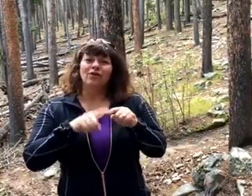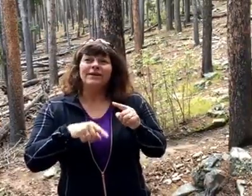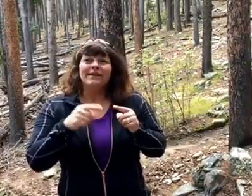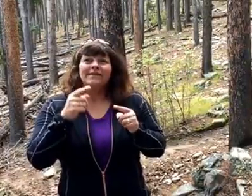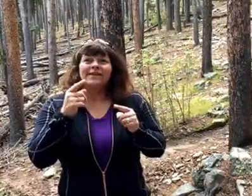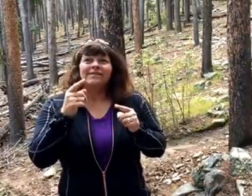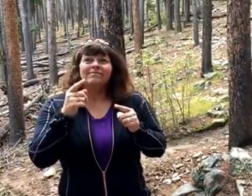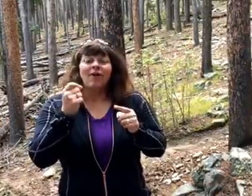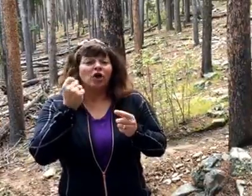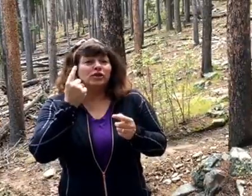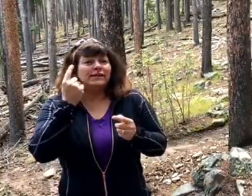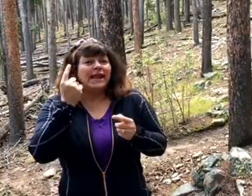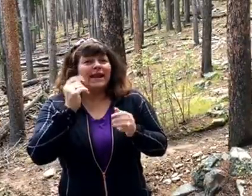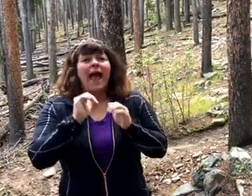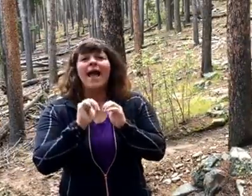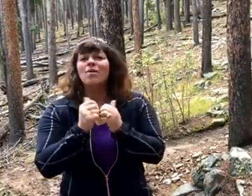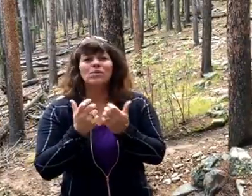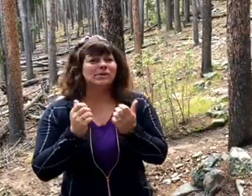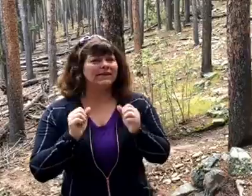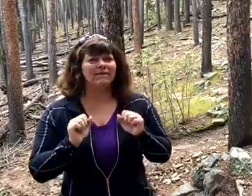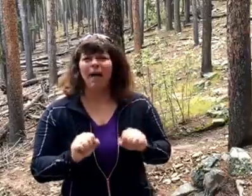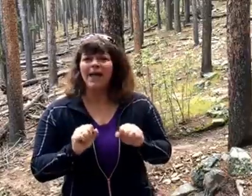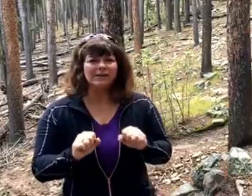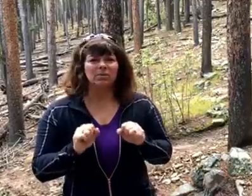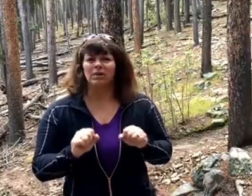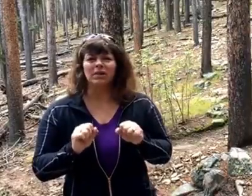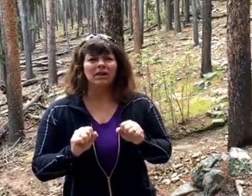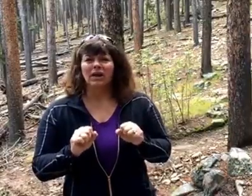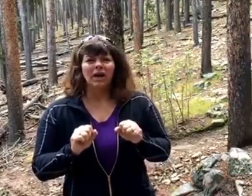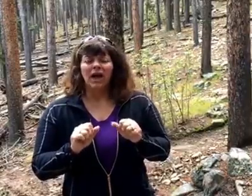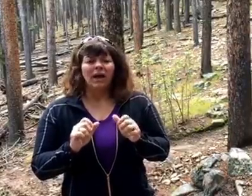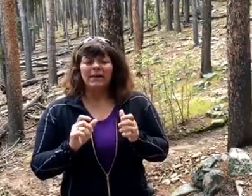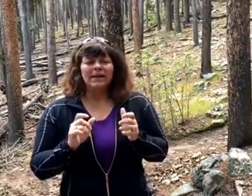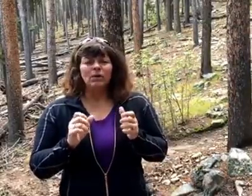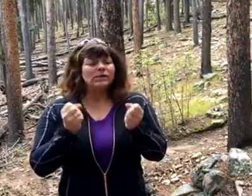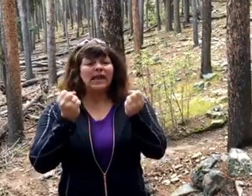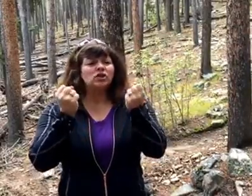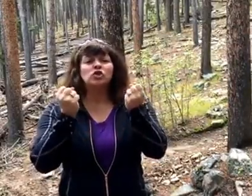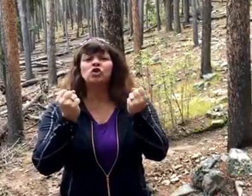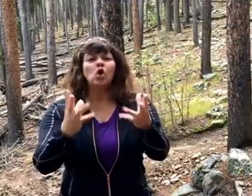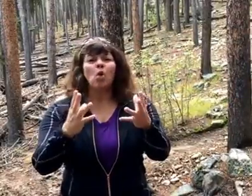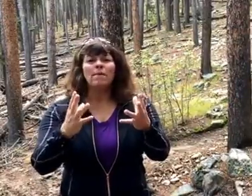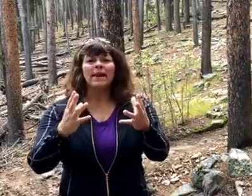couldn't even understand how it was even possible. I mean it would take so many